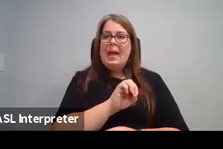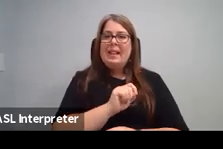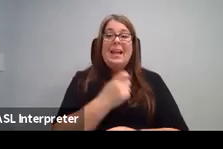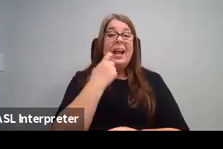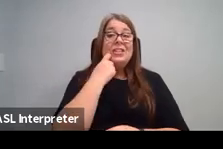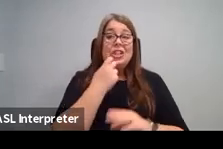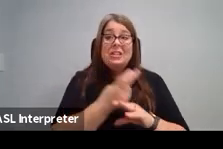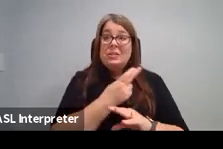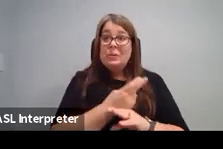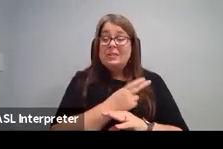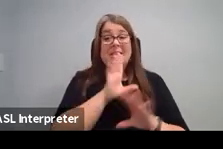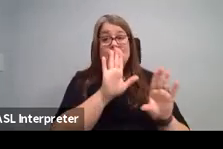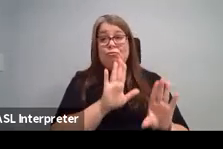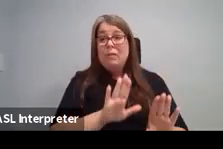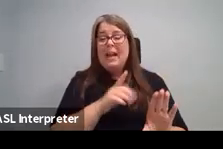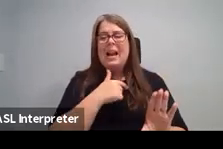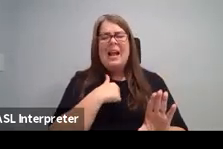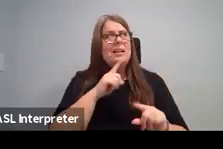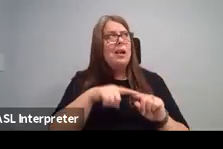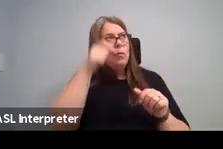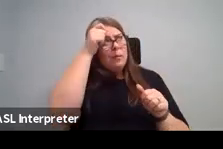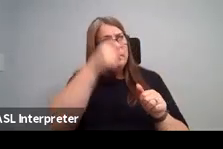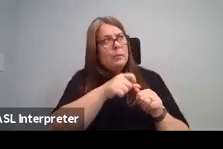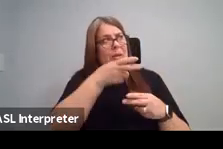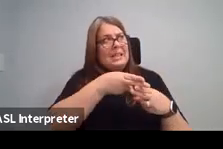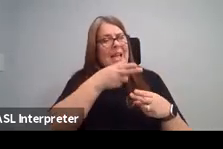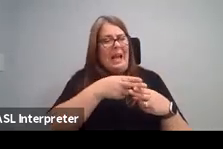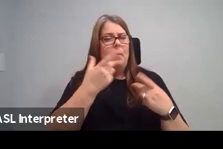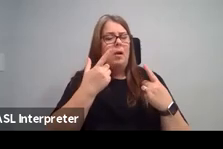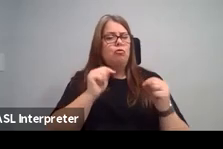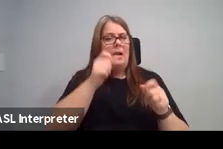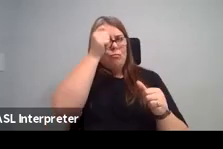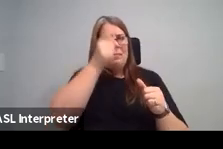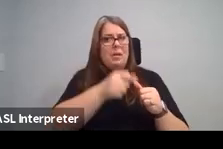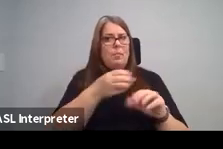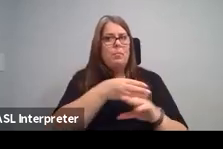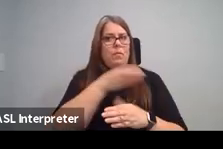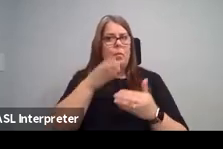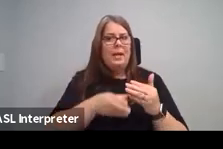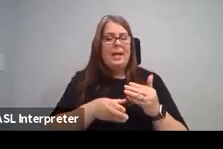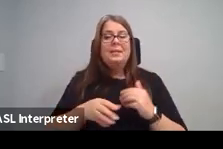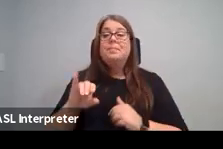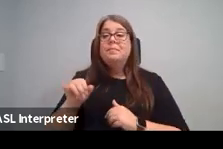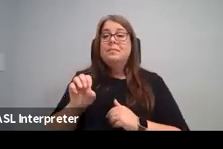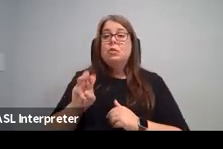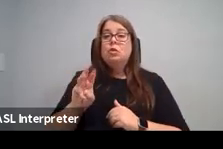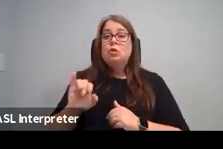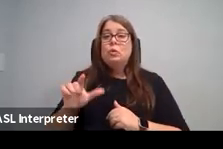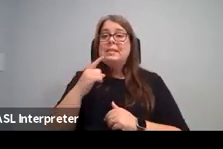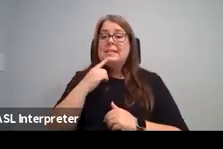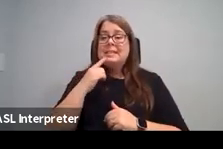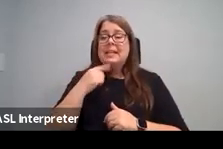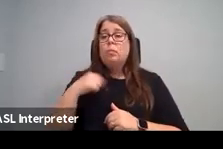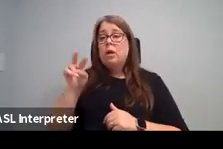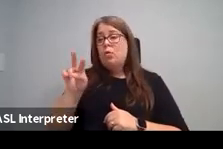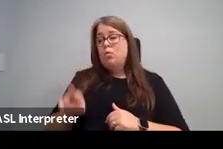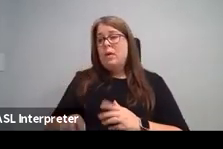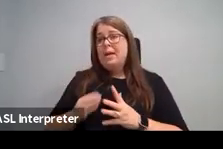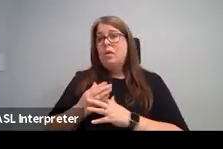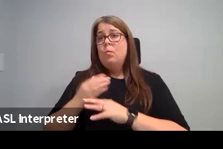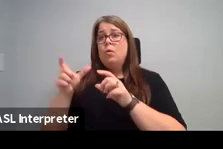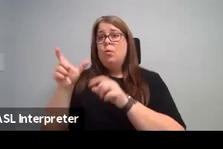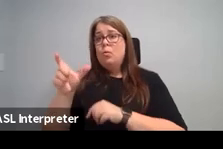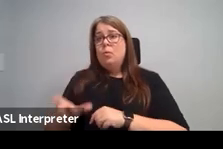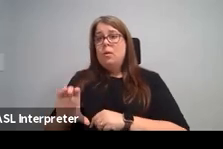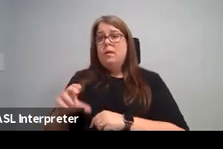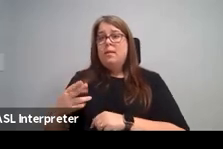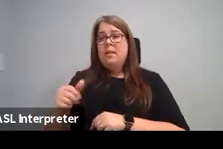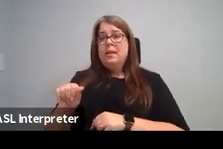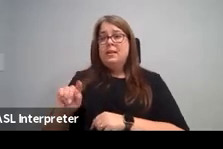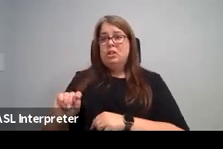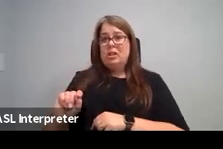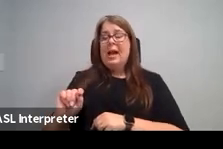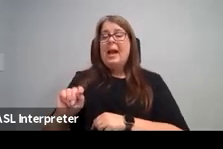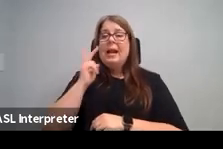Jewyl Alderson Clarke, SDCOE: And someone asked if all the chat links will be in the resource document, most of them already are. And so we'll look through the chat and try to grab anything that maybe isn't in the resource documents and add it